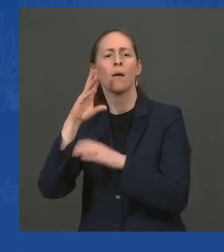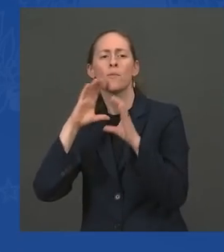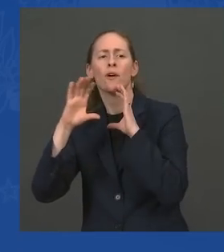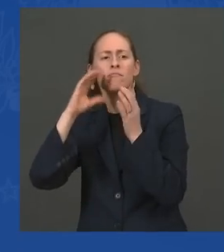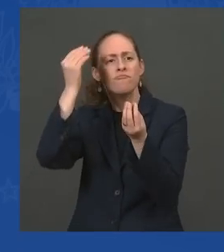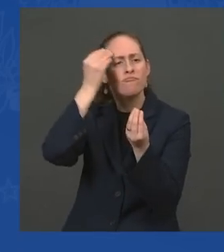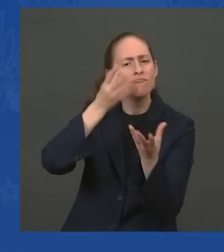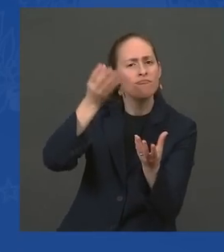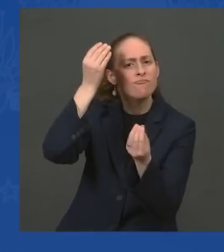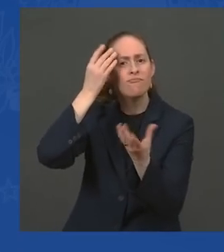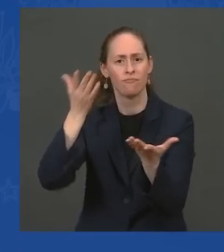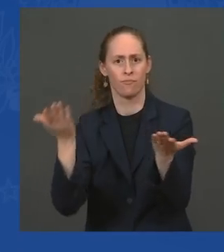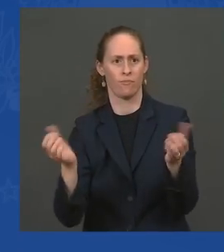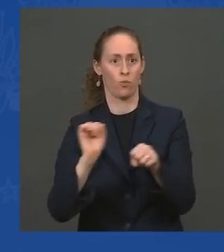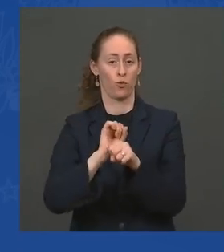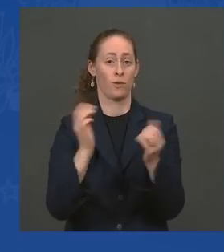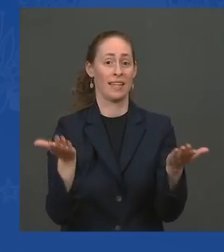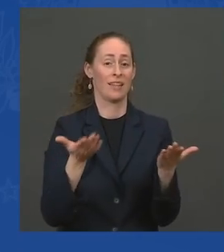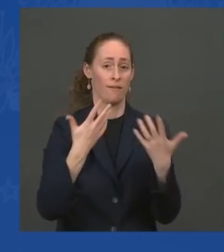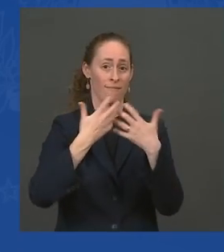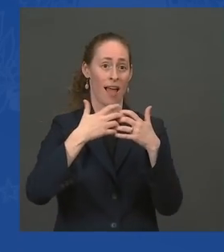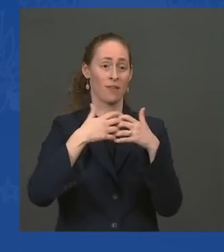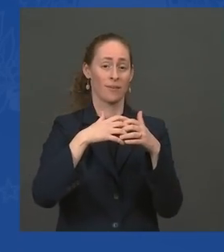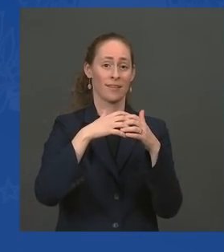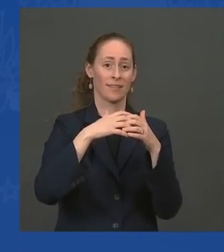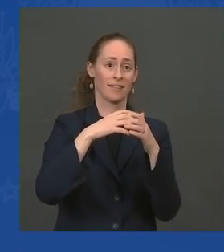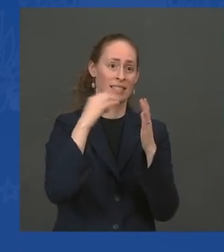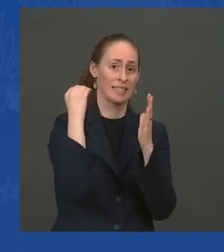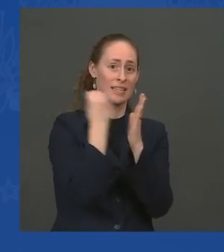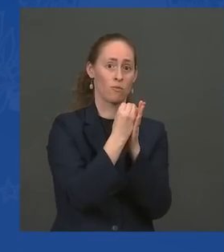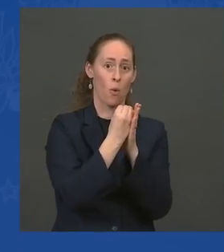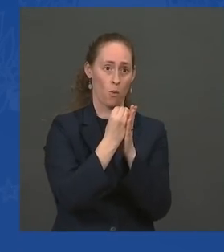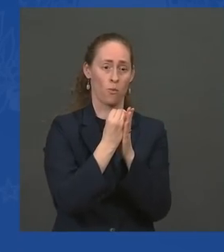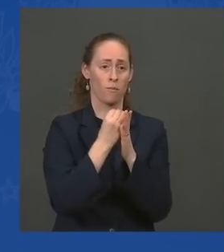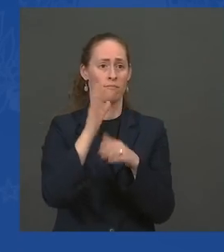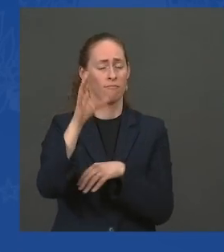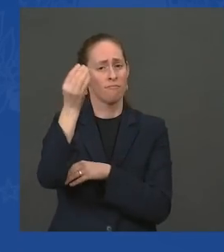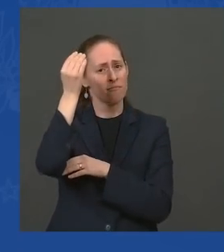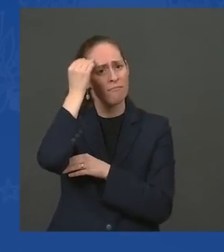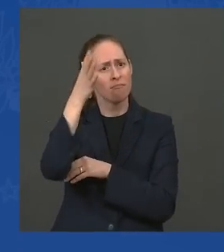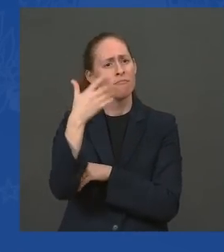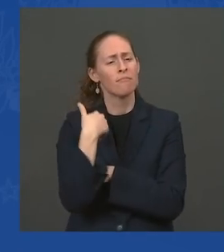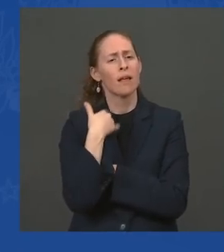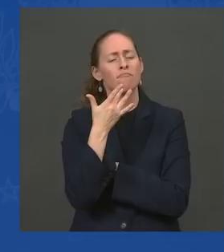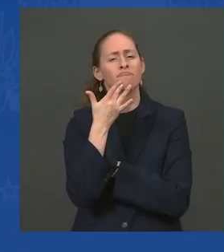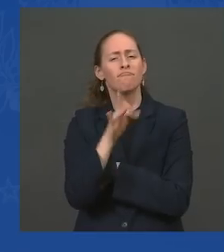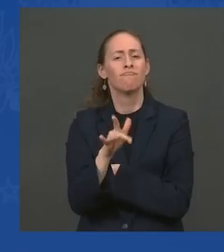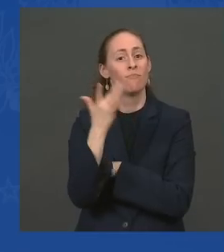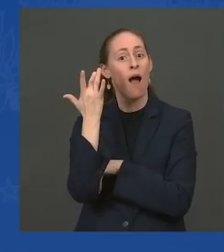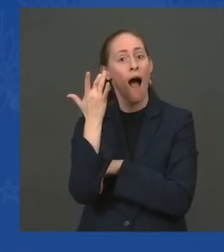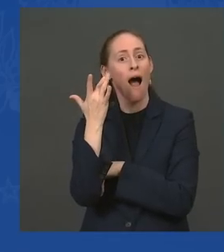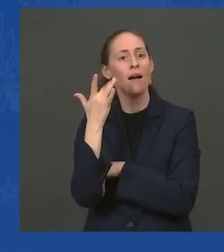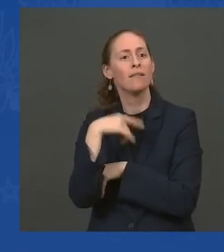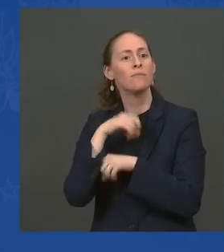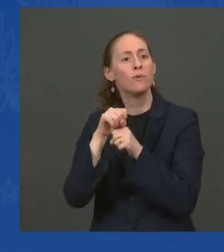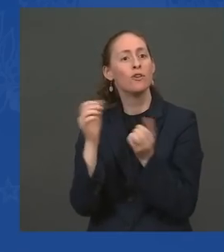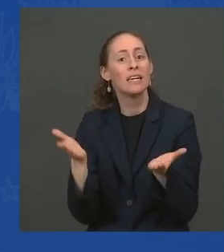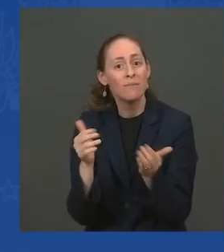When I first started at this plant, I was lucky enough to work with my dad, who worked here for 30 years before he retired.